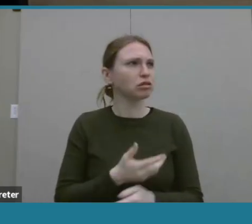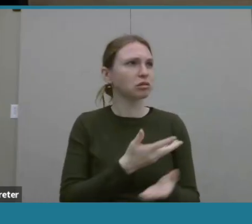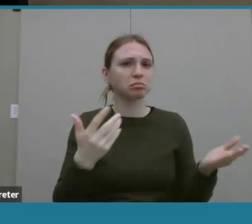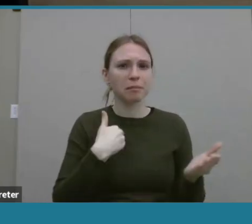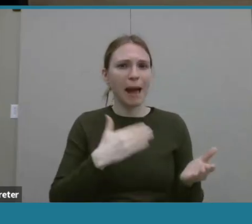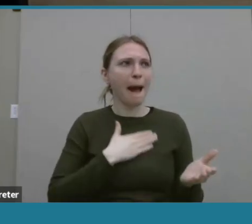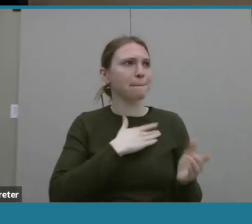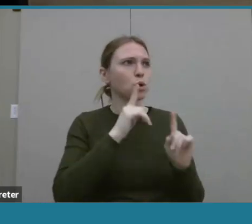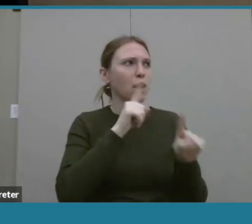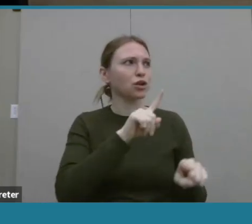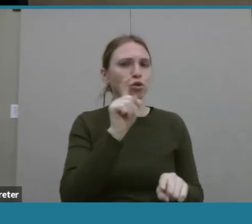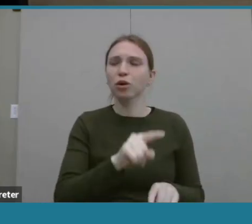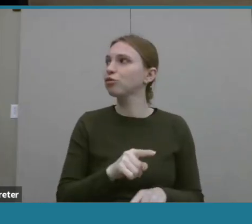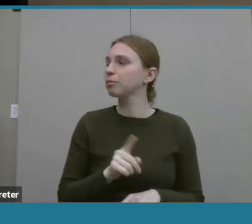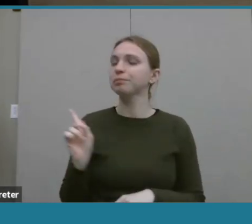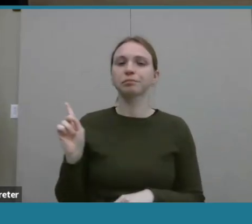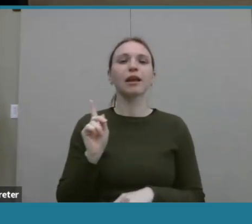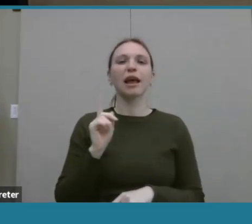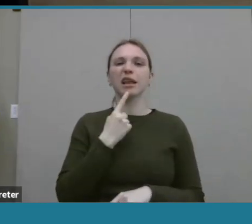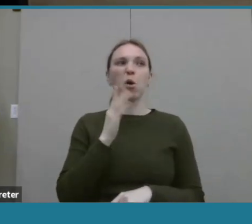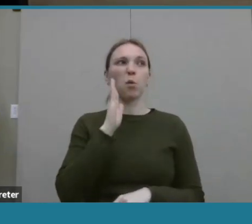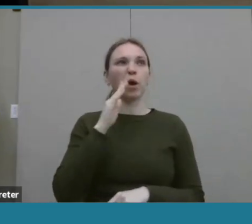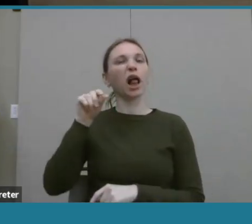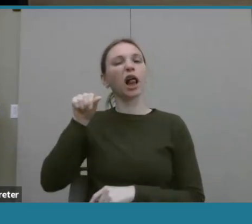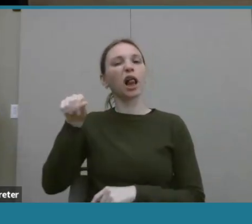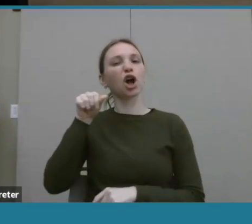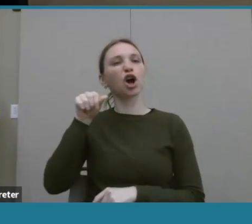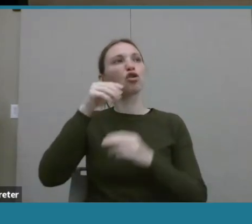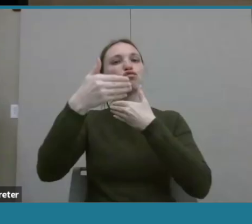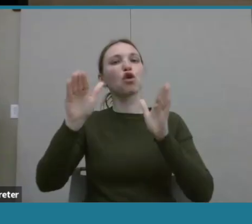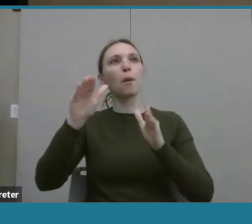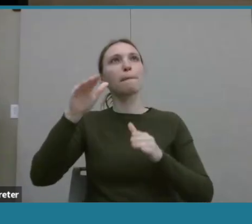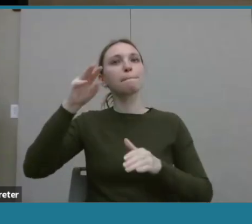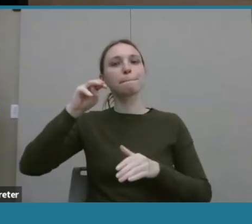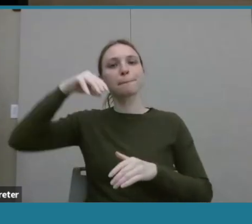Yeah, you can turn the room mics on so people on the Zoom can hear us, but if there's any questions in here.